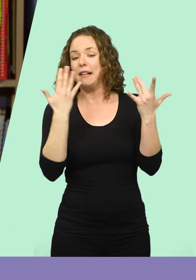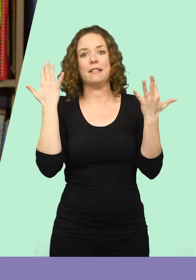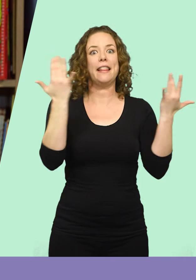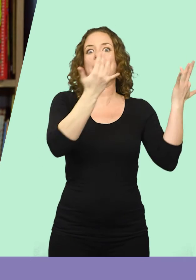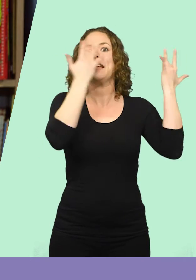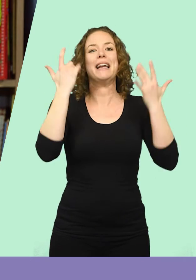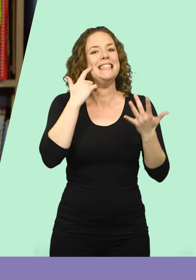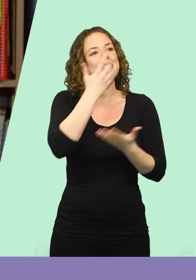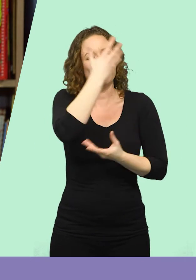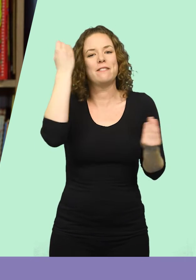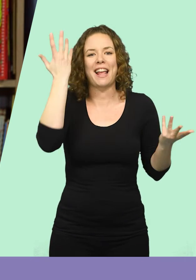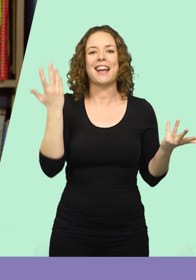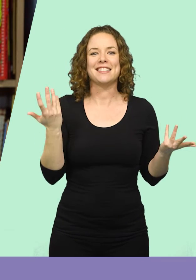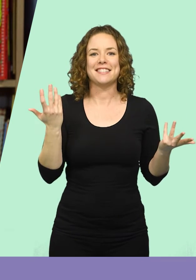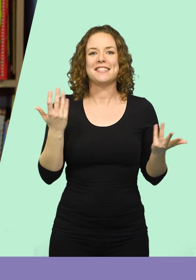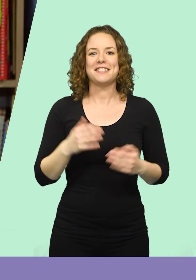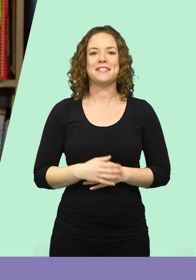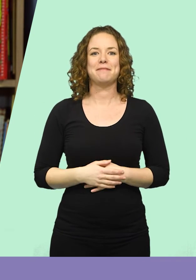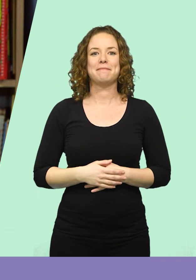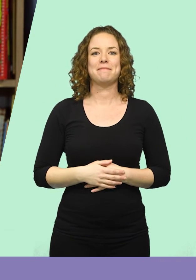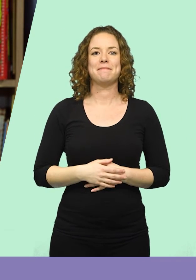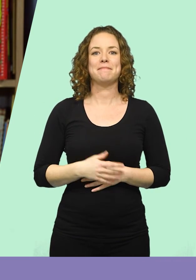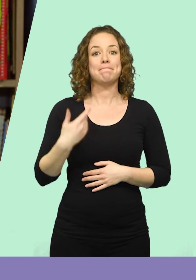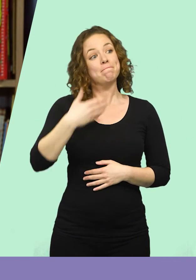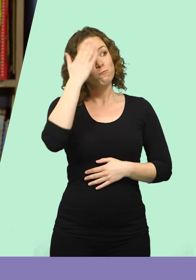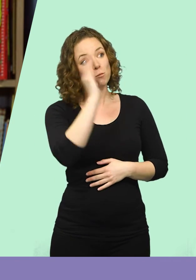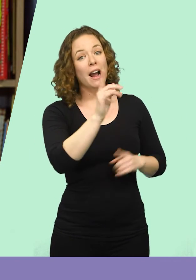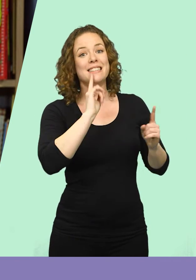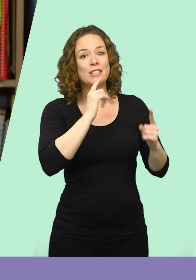and they might forget. I'm reminding the teacher about the equipment but